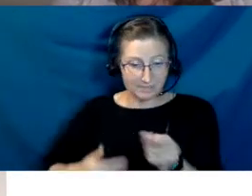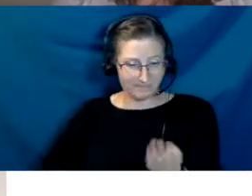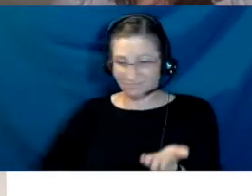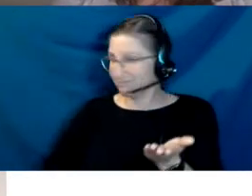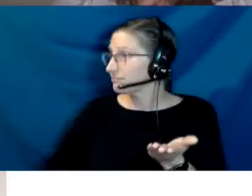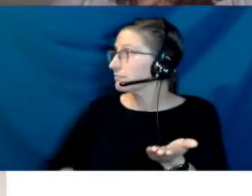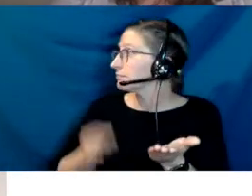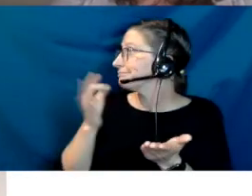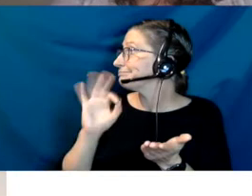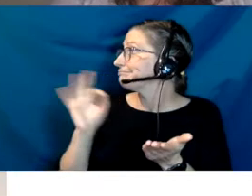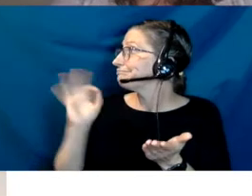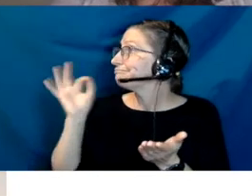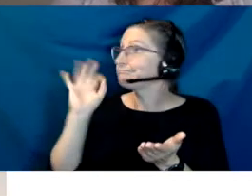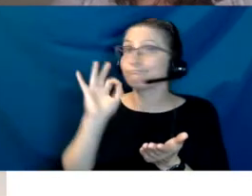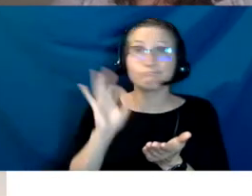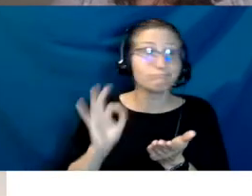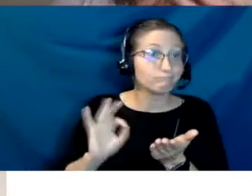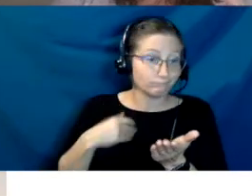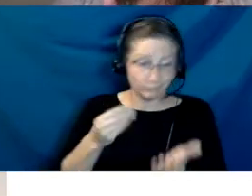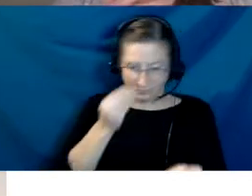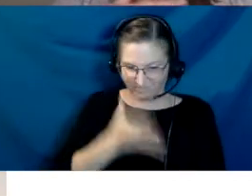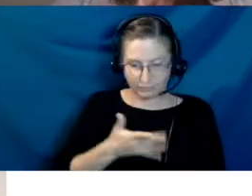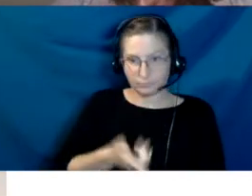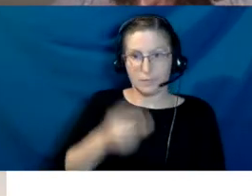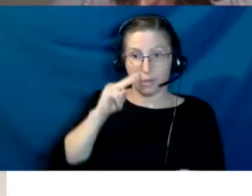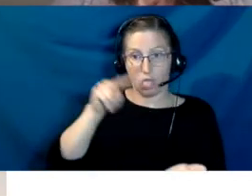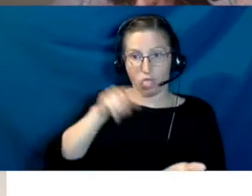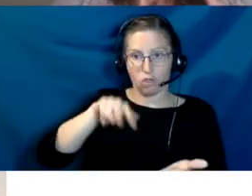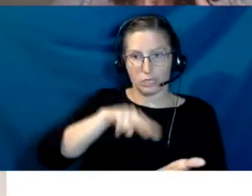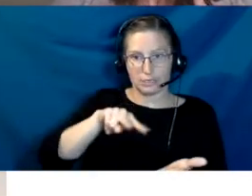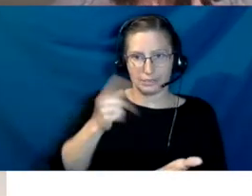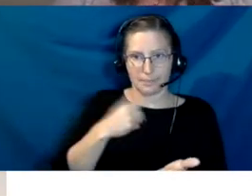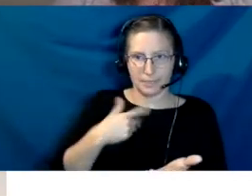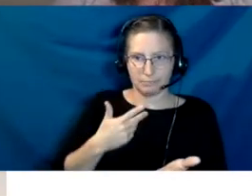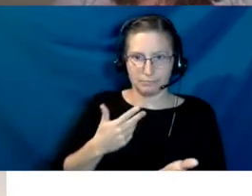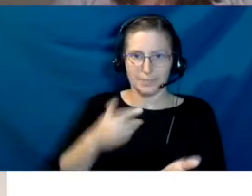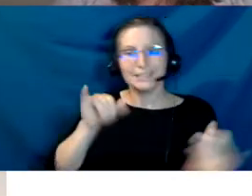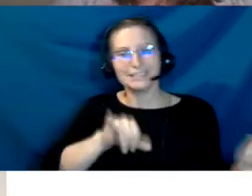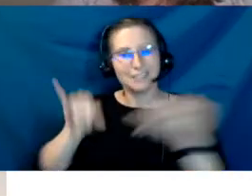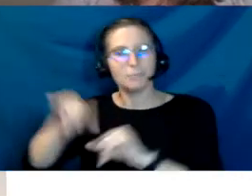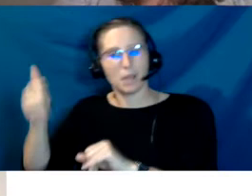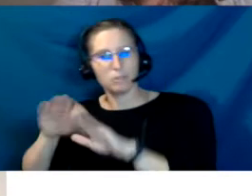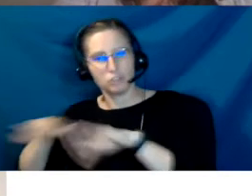might not want to look at things the same way as other children are looking at things.